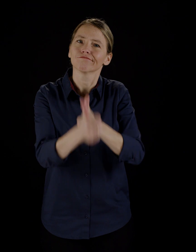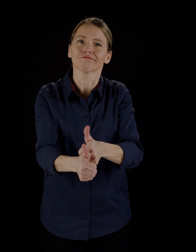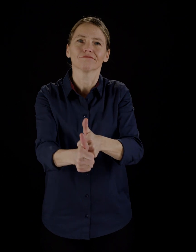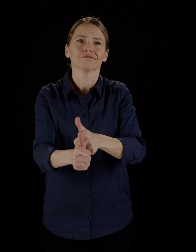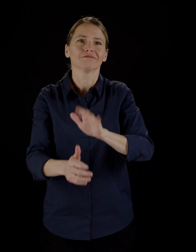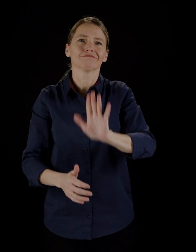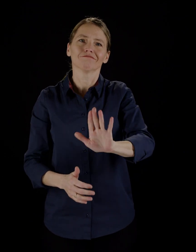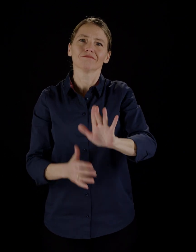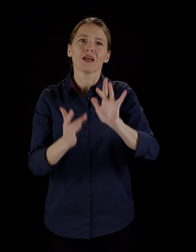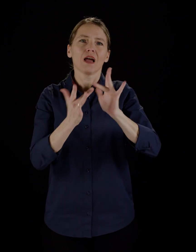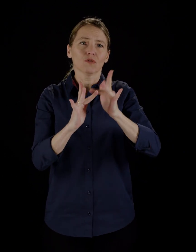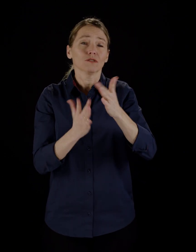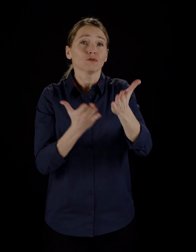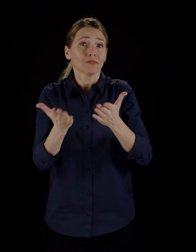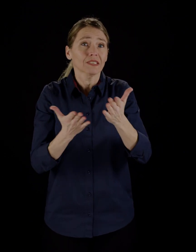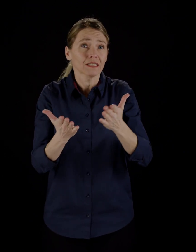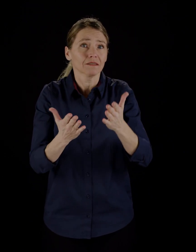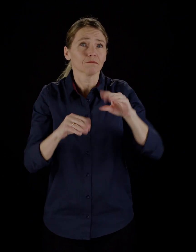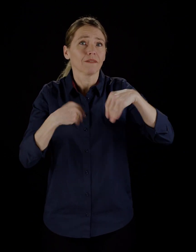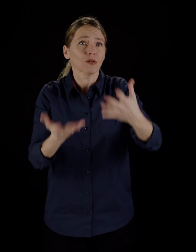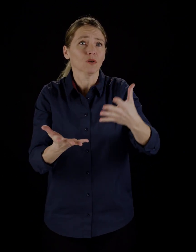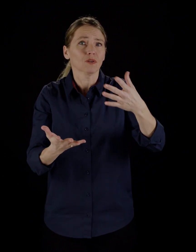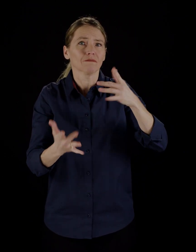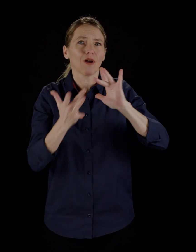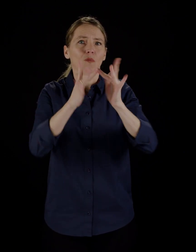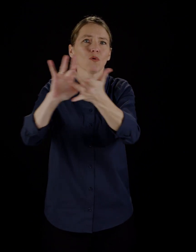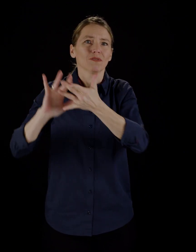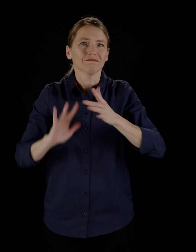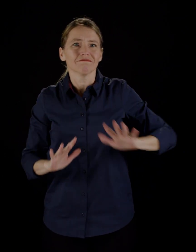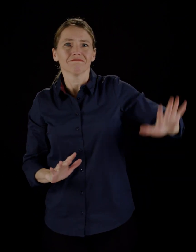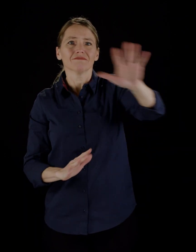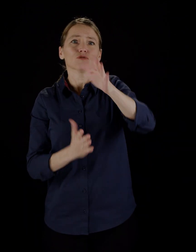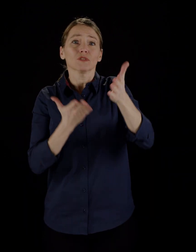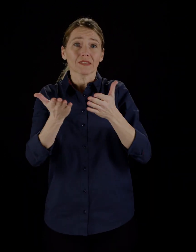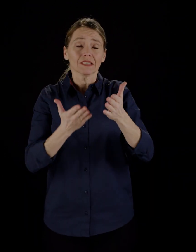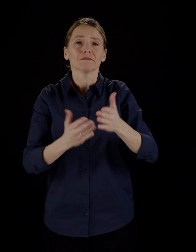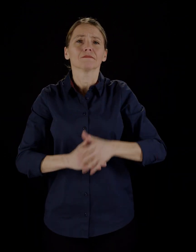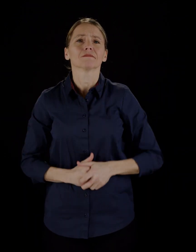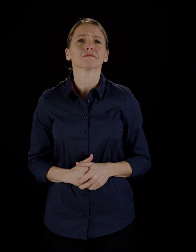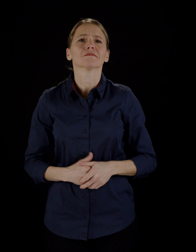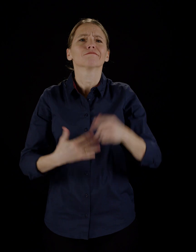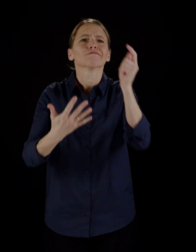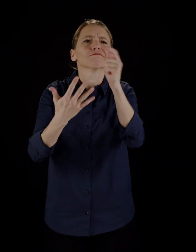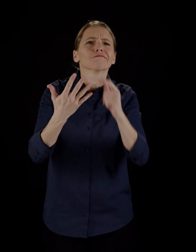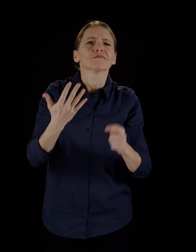service provider’s network and services. The Terms of Service form part of the contract.